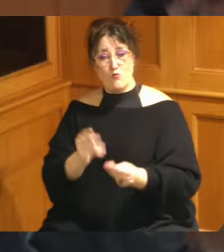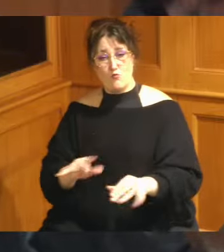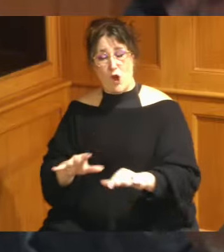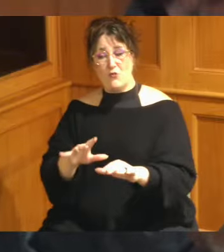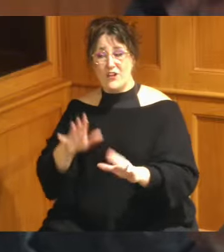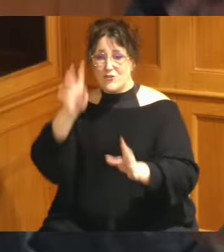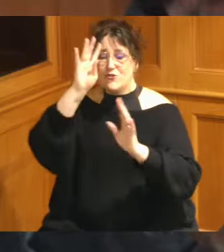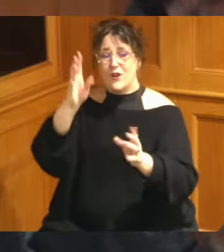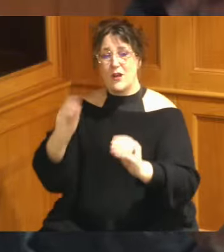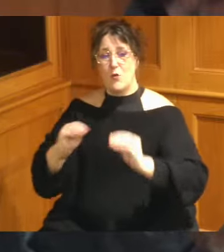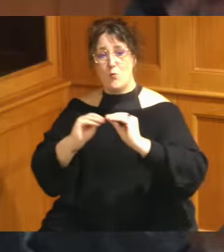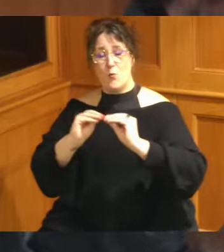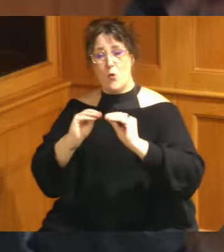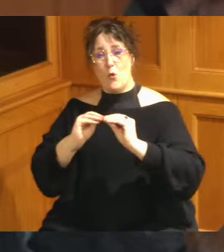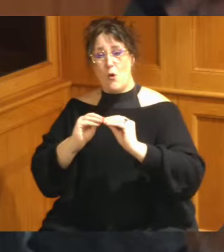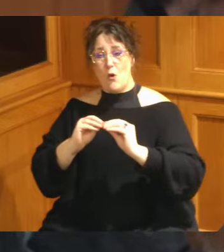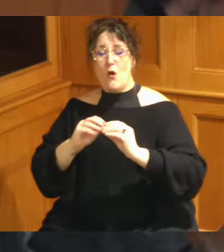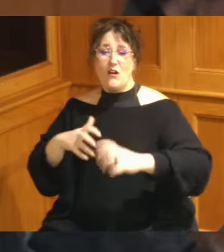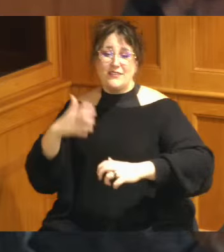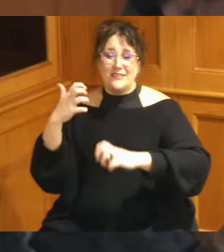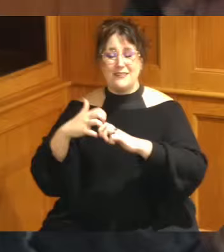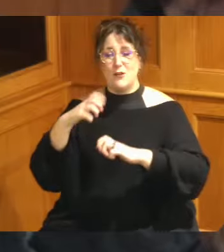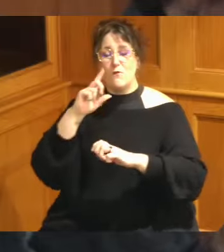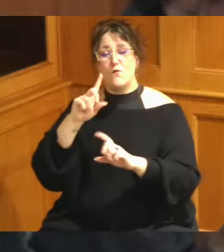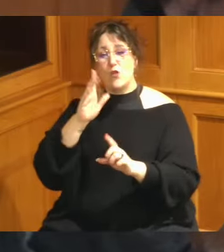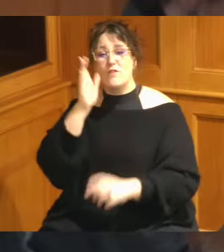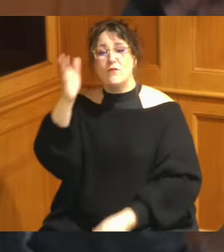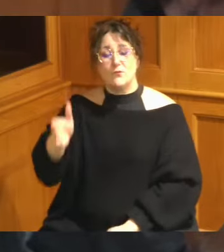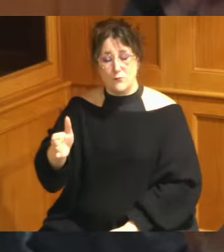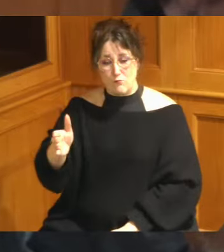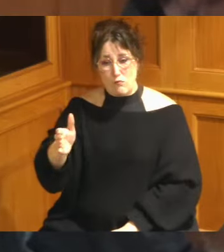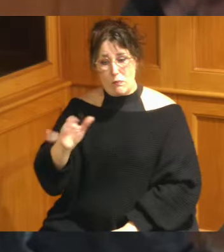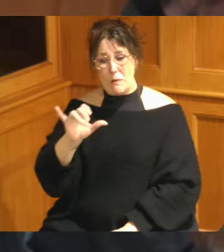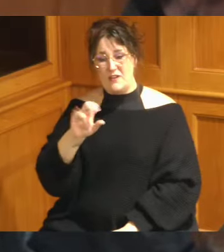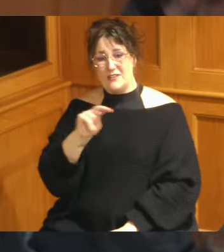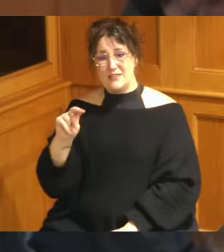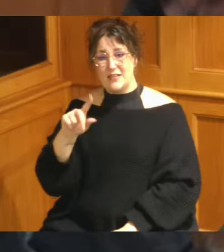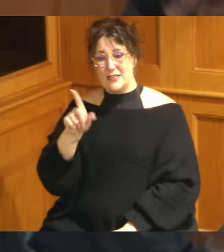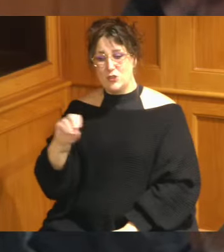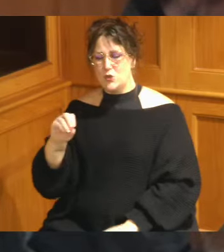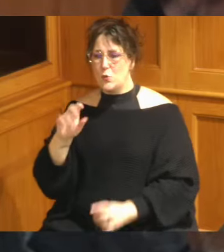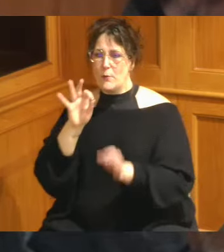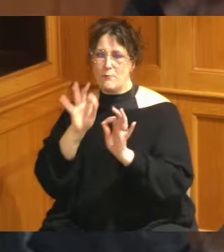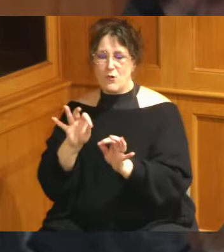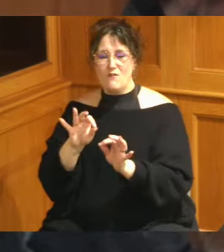create a more resilient city for the future. Our Cincinnati Zoo offers a perfect zero waste model